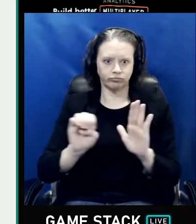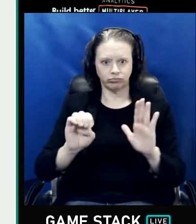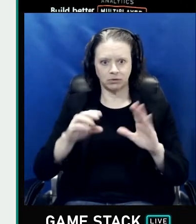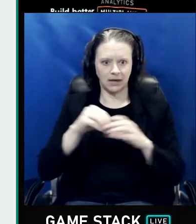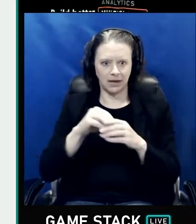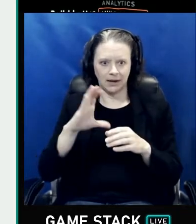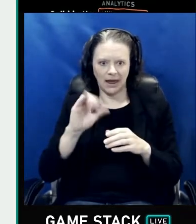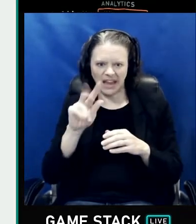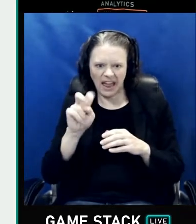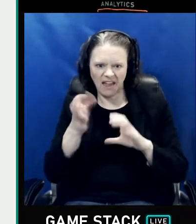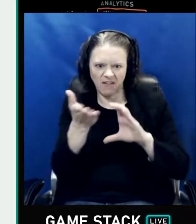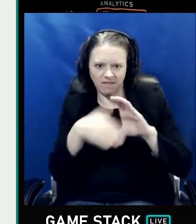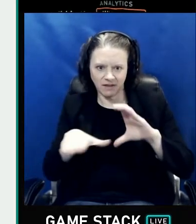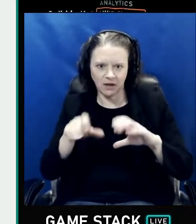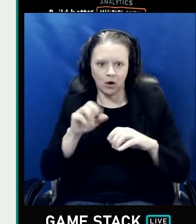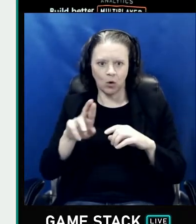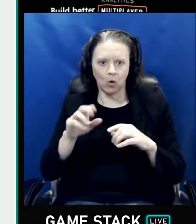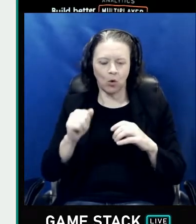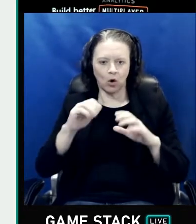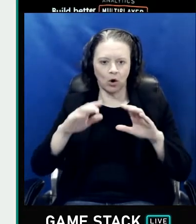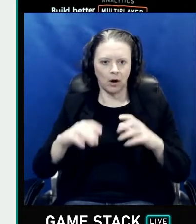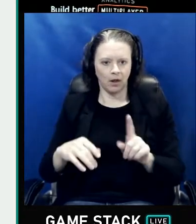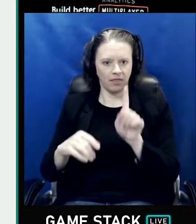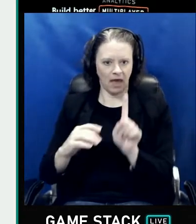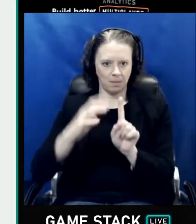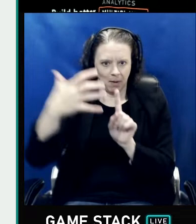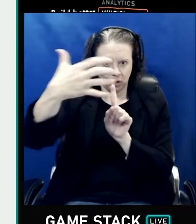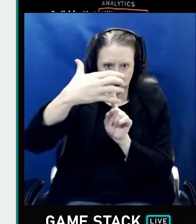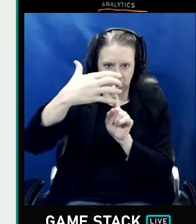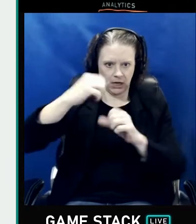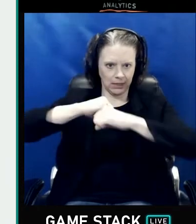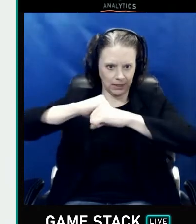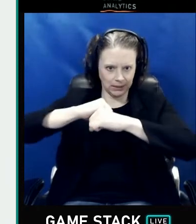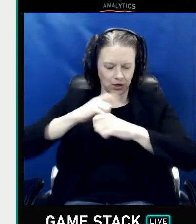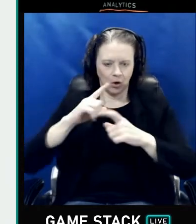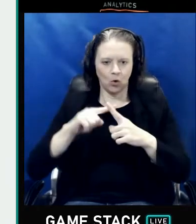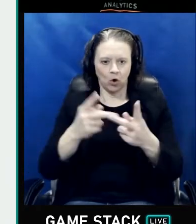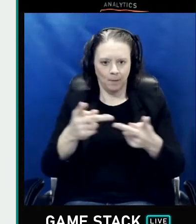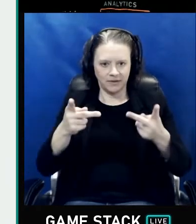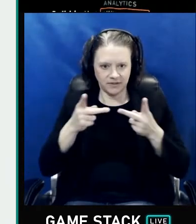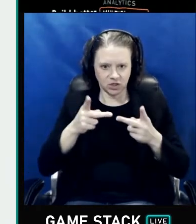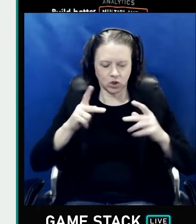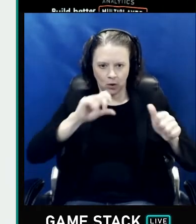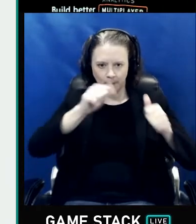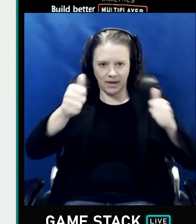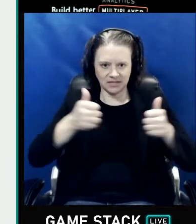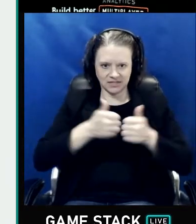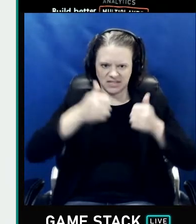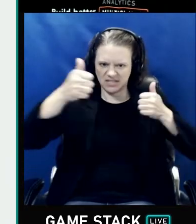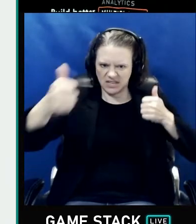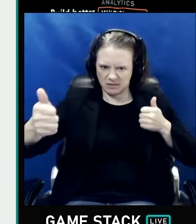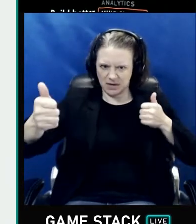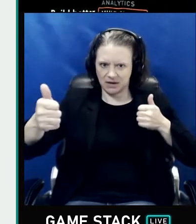or even positional or distance-based rendering for games that have multiple players, lots of players you don't want to hear all 16